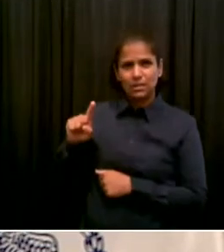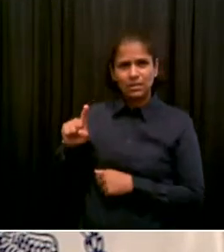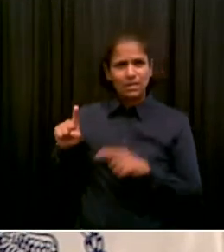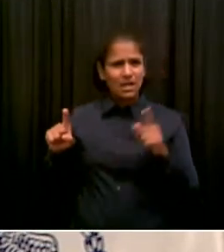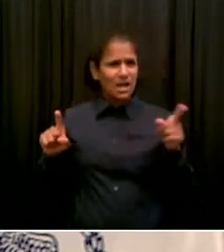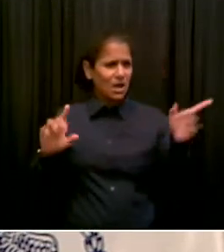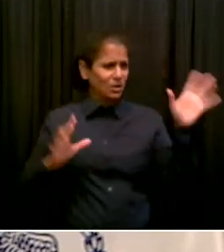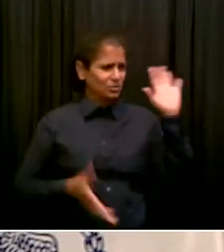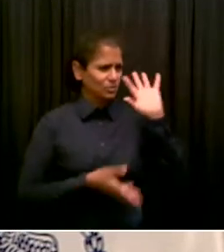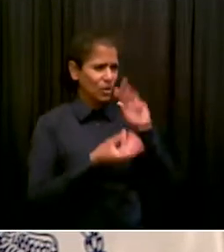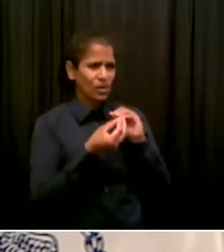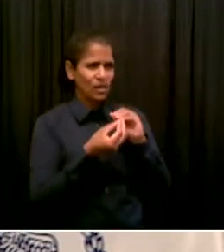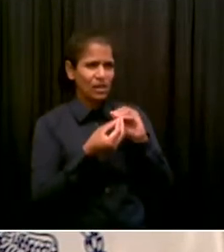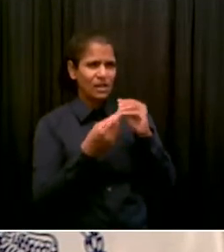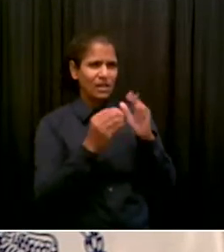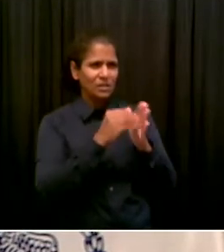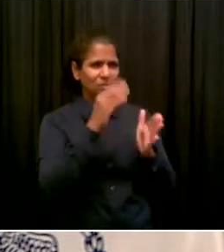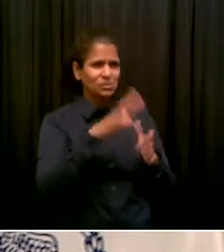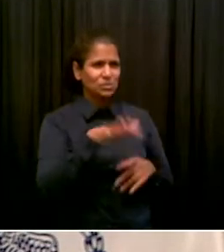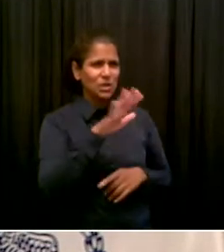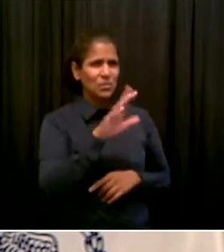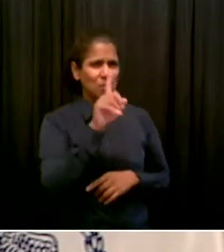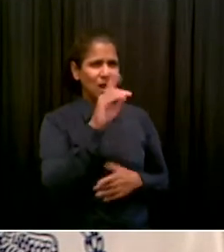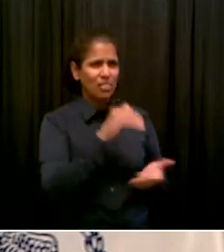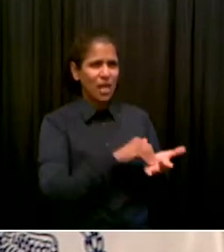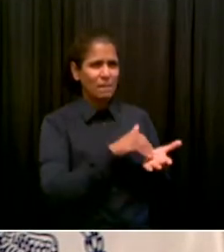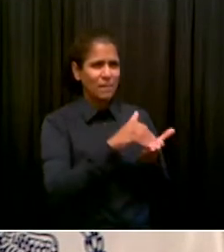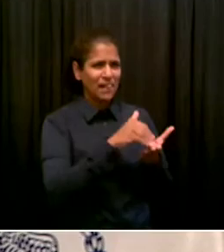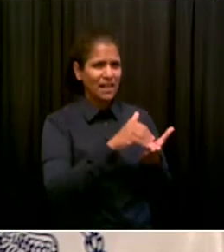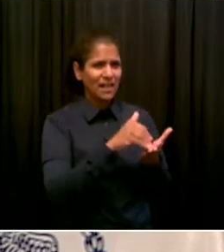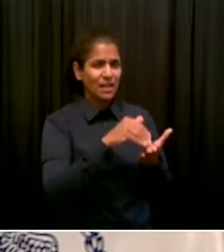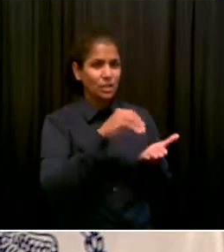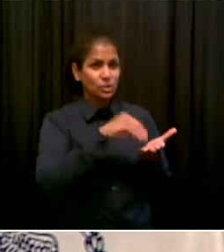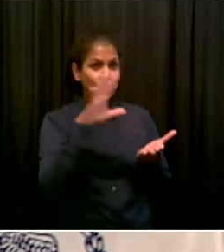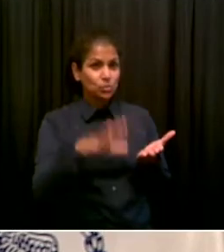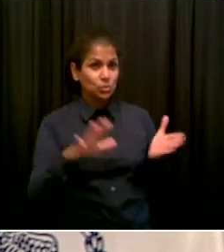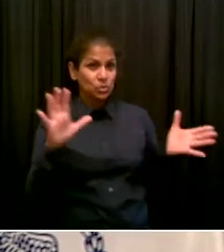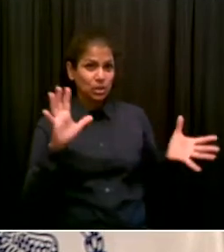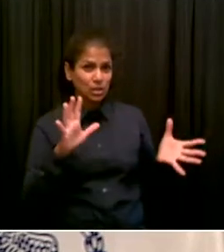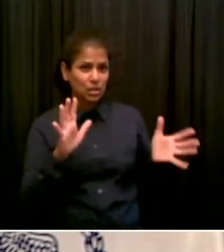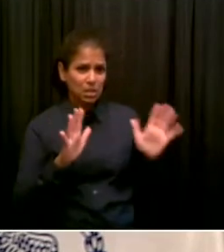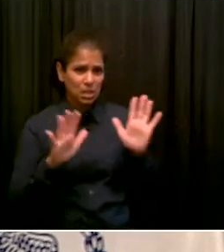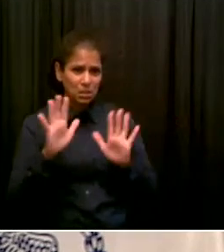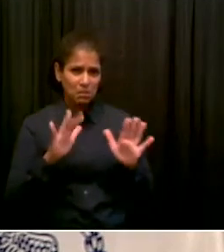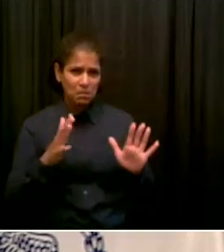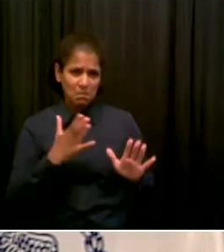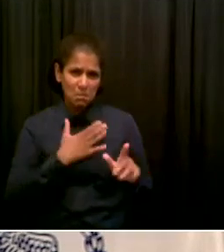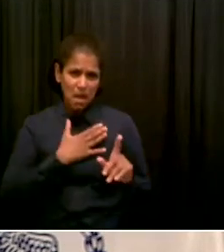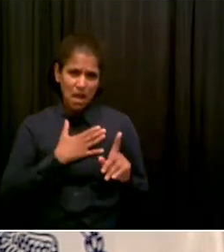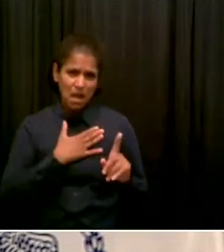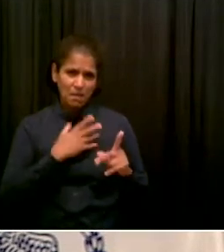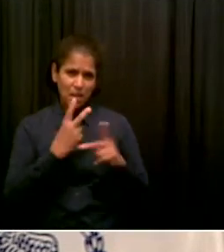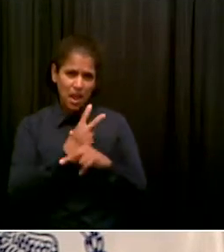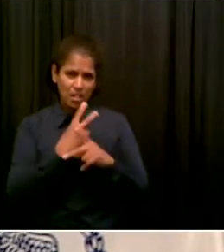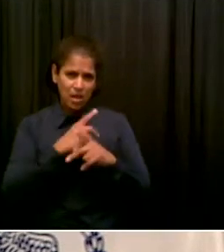80,000 STUDENTS PUT IN A SCHOLO ENROLLMENT OF 1 MILLION.